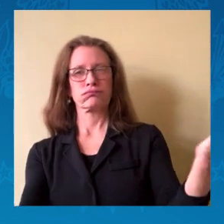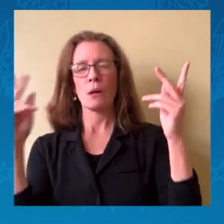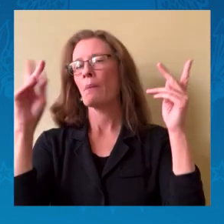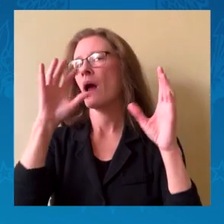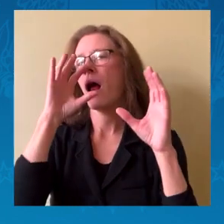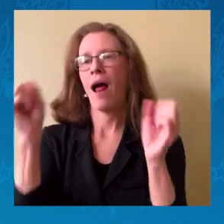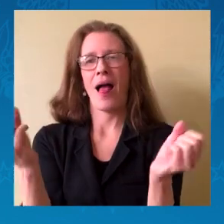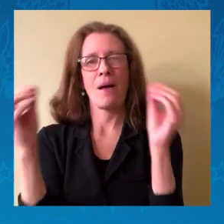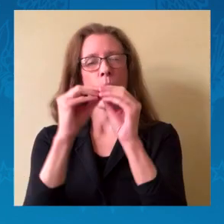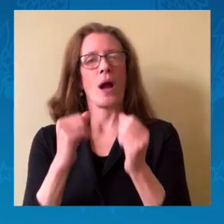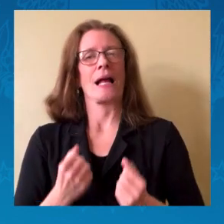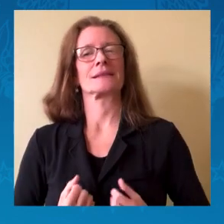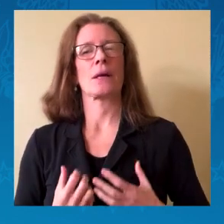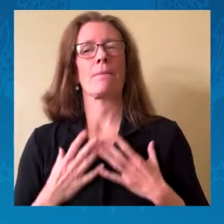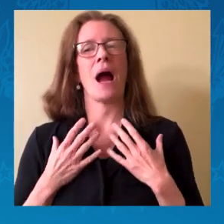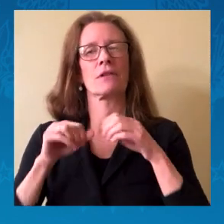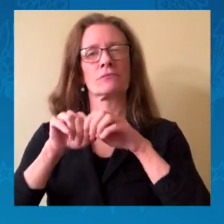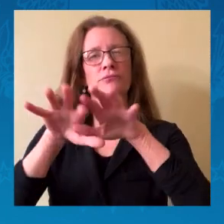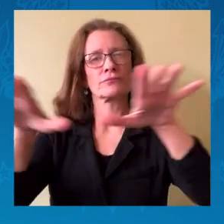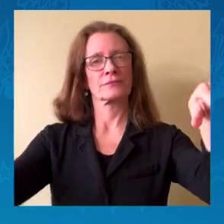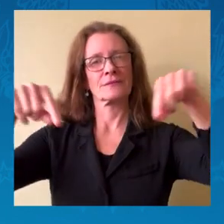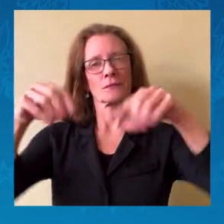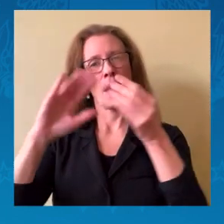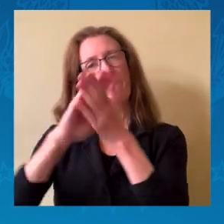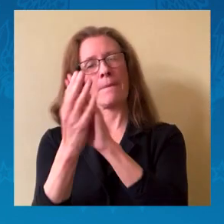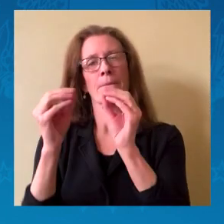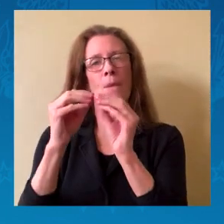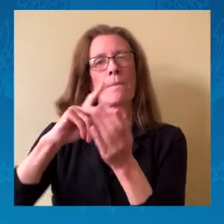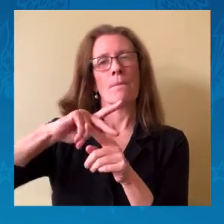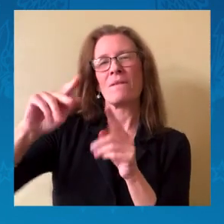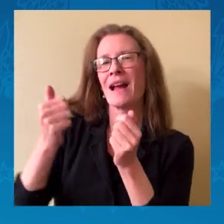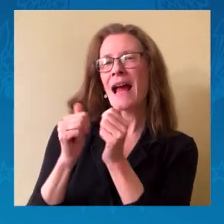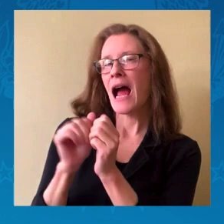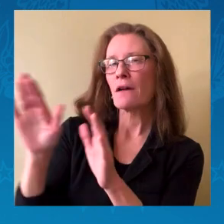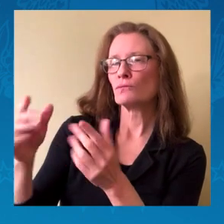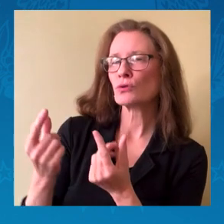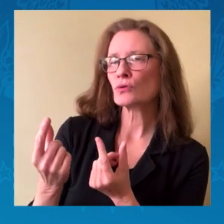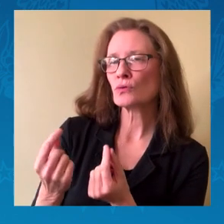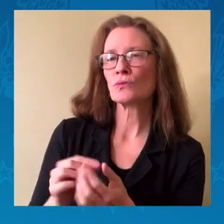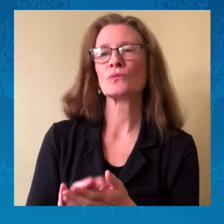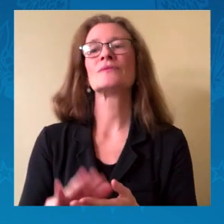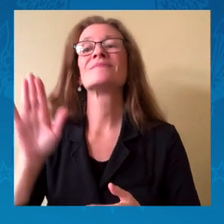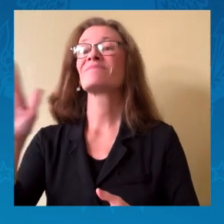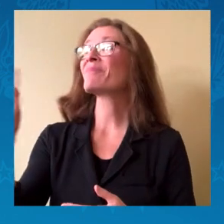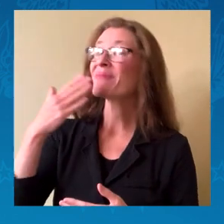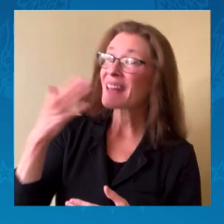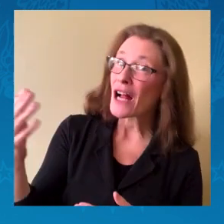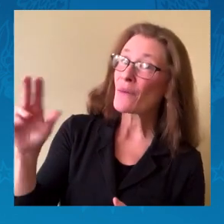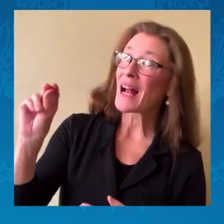Administrator Nelson: Thank you, Madam Vice President. Thank you for being an enthusiastic Vice President,